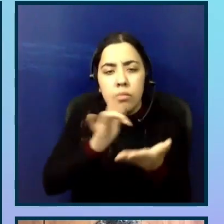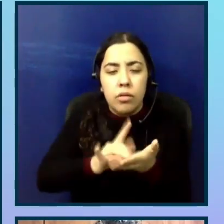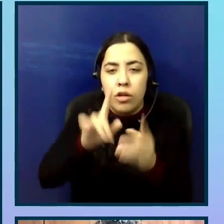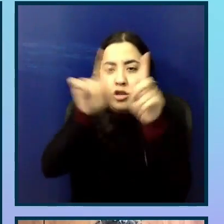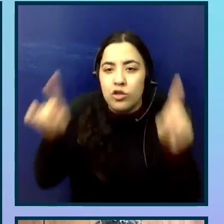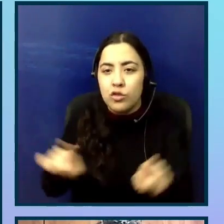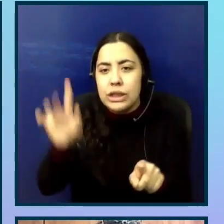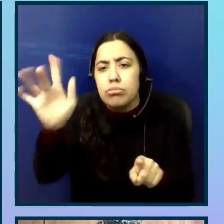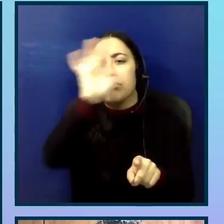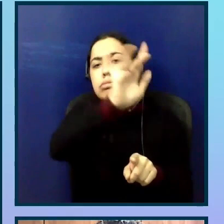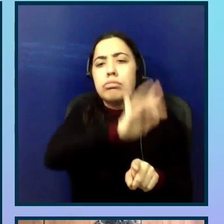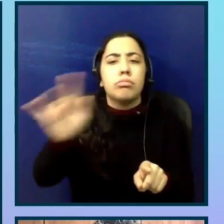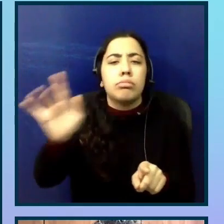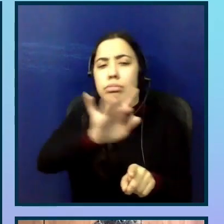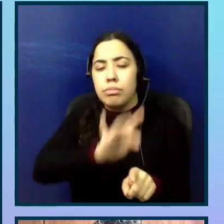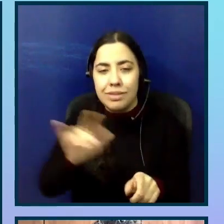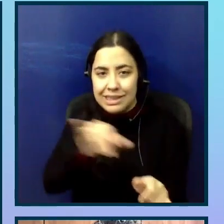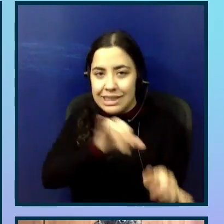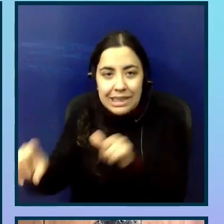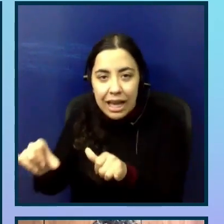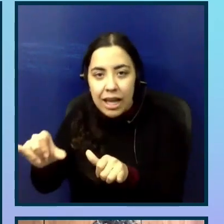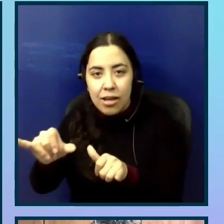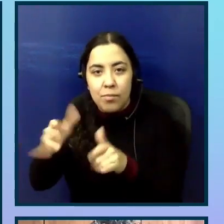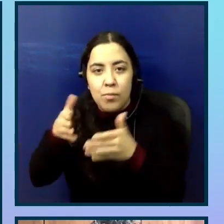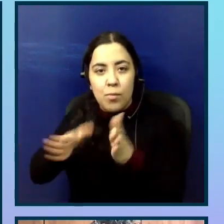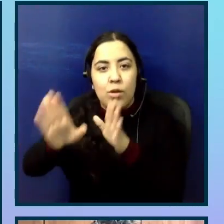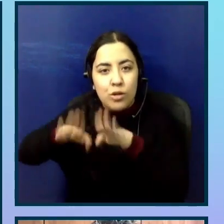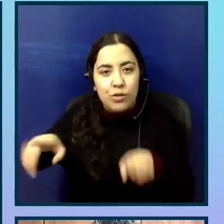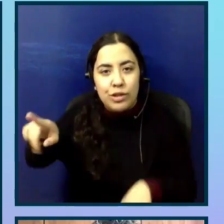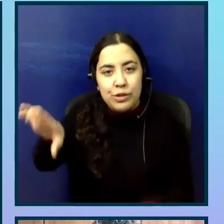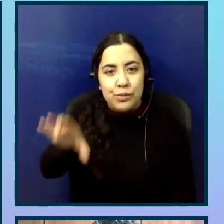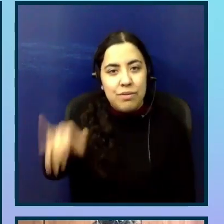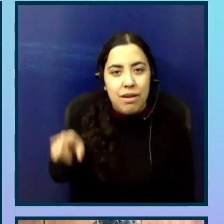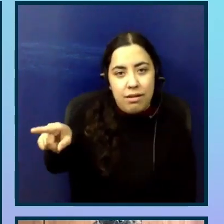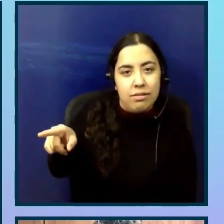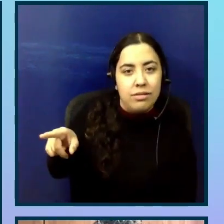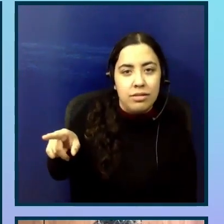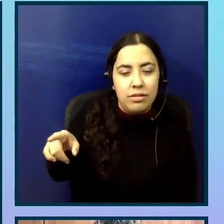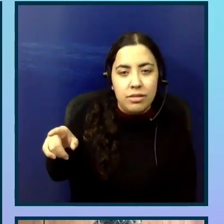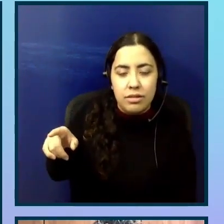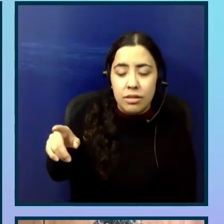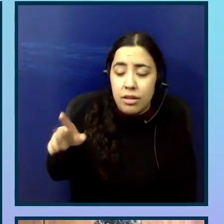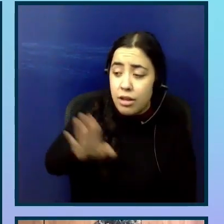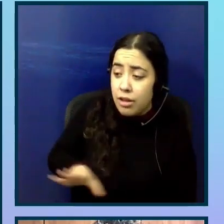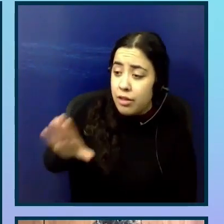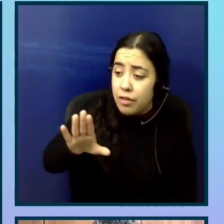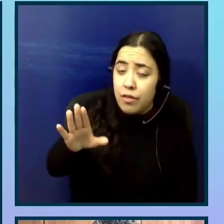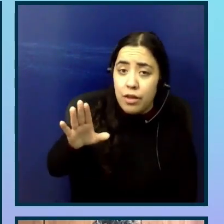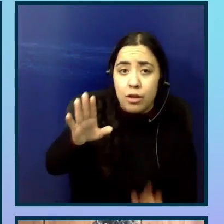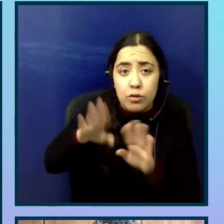the same way as the kids do it, then I learned other ways the kids would be on a book.